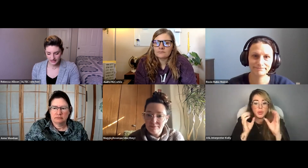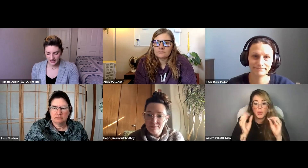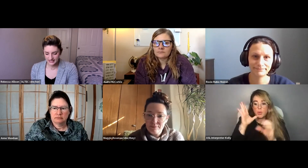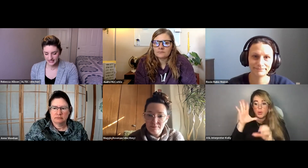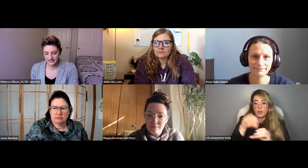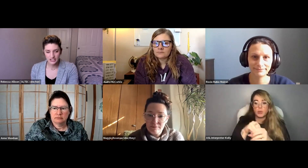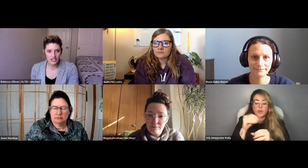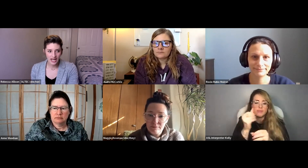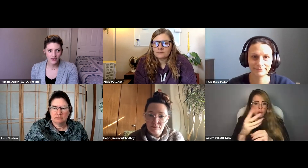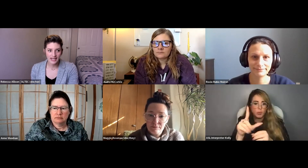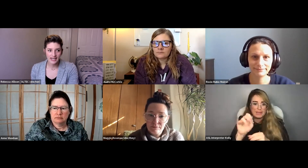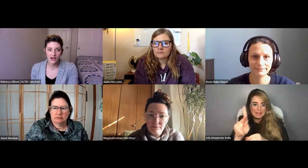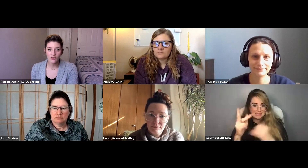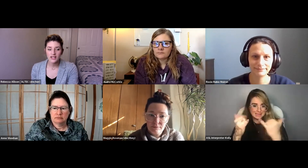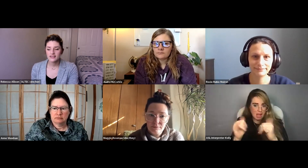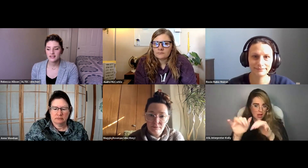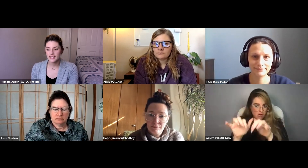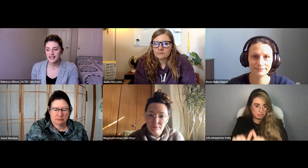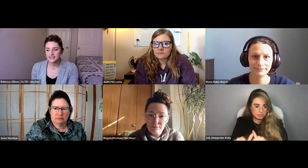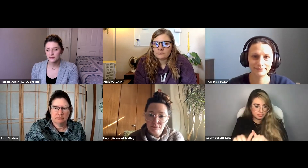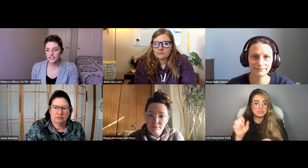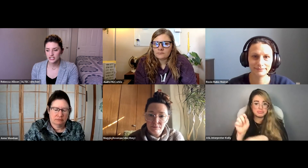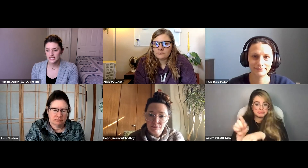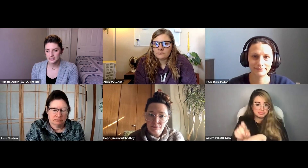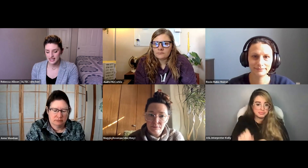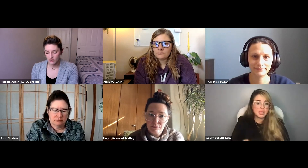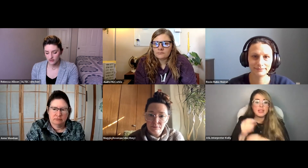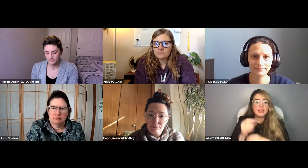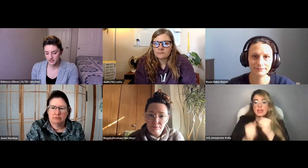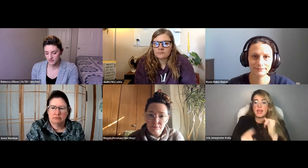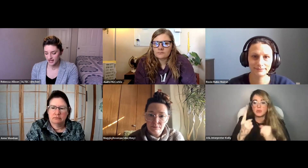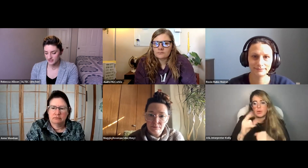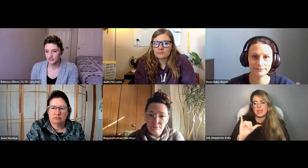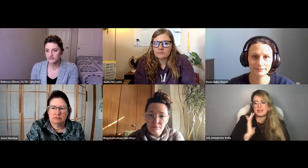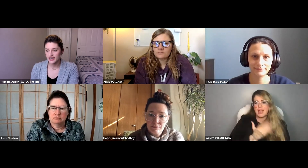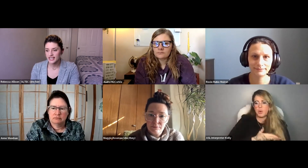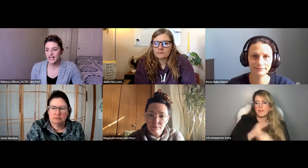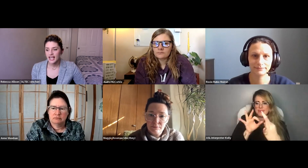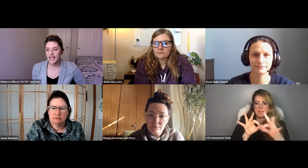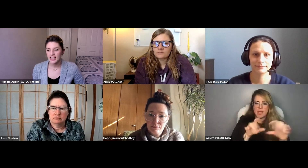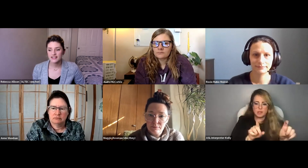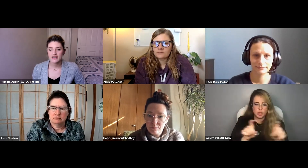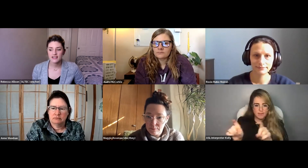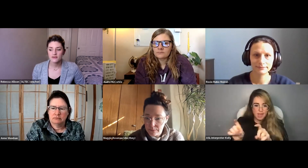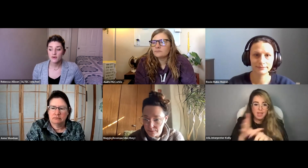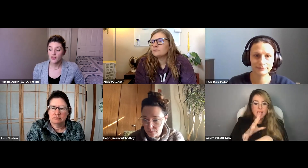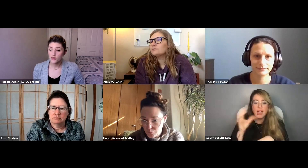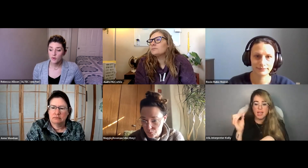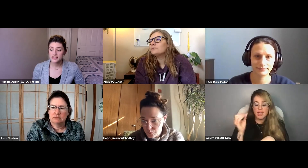links in the chat right now, the last of which is our feedback survey and the other ones that